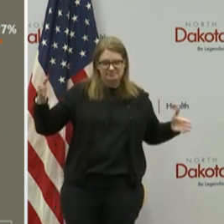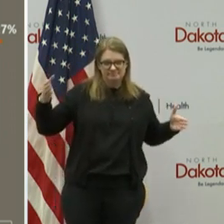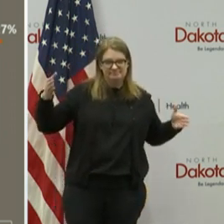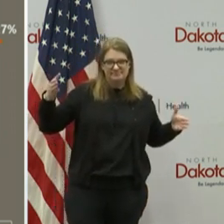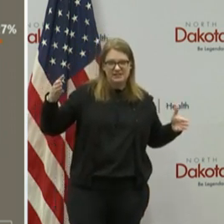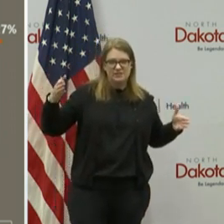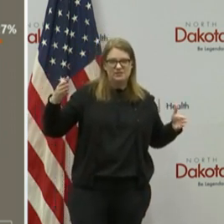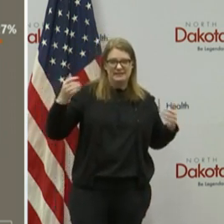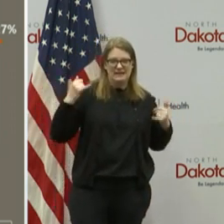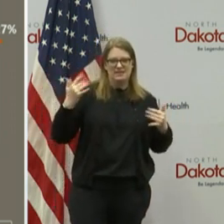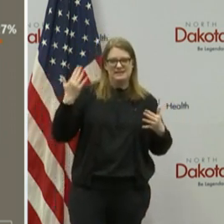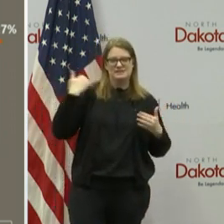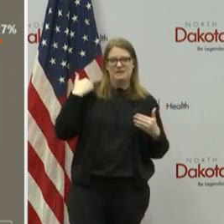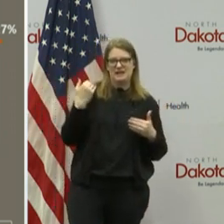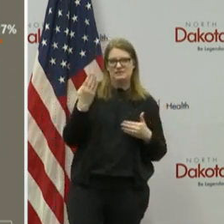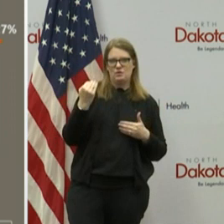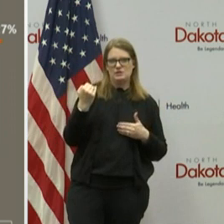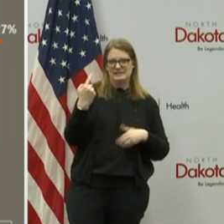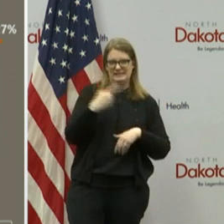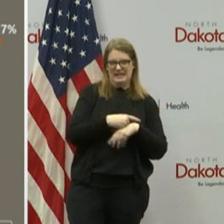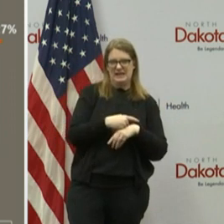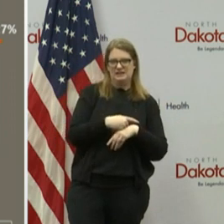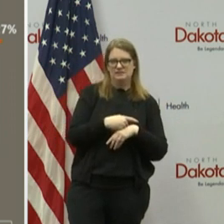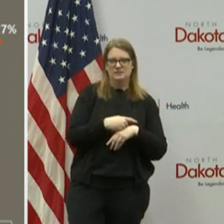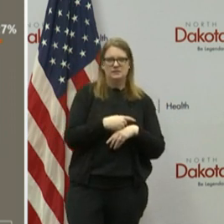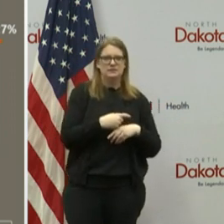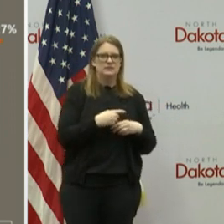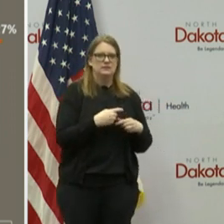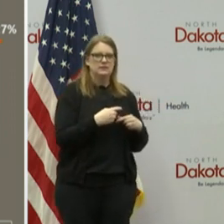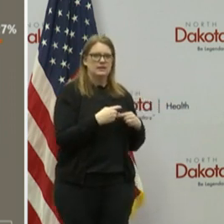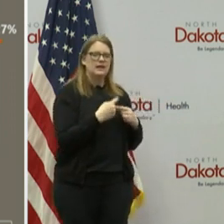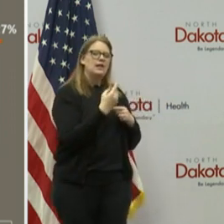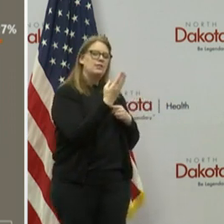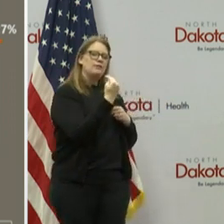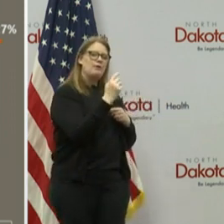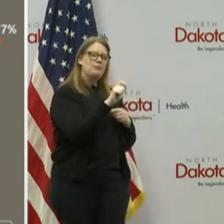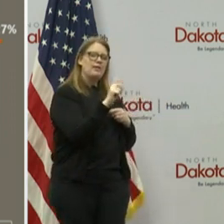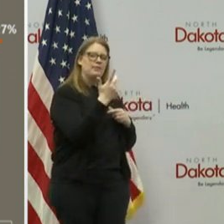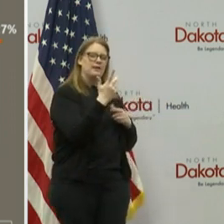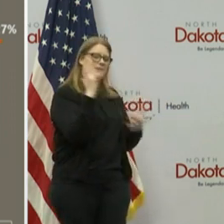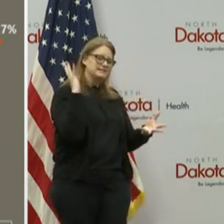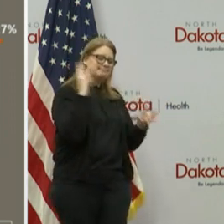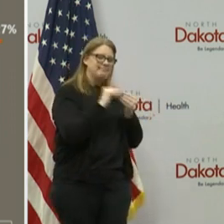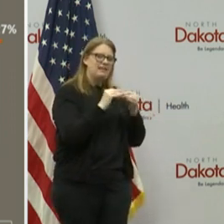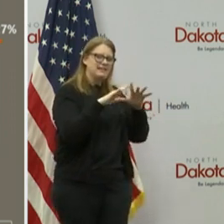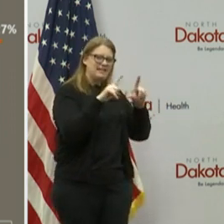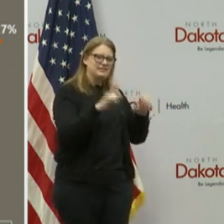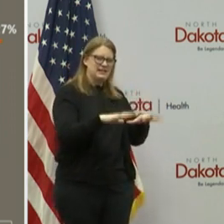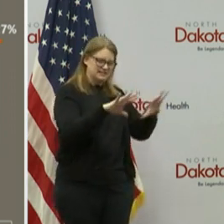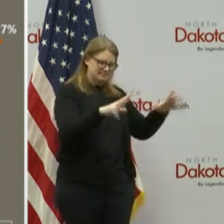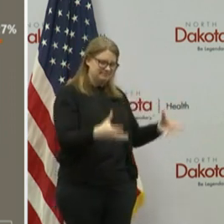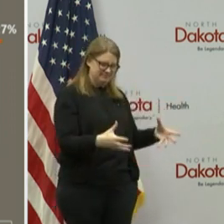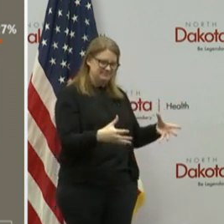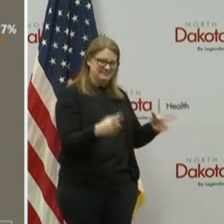AVERAGE, THE INCREASED RATE OF POSITIVES ON A ROLLING 14-DAY. THIS IS DIFFERENT. THE 4.3 WE SHOWED EARLIER WAS